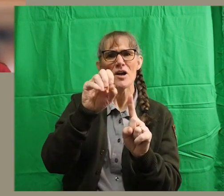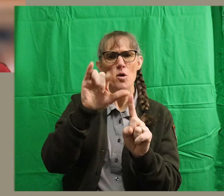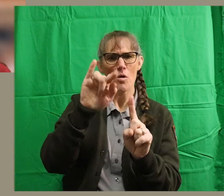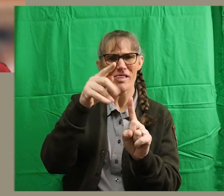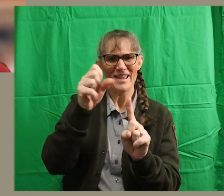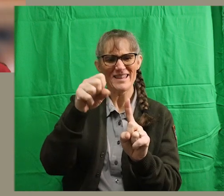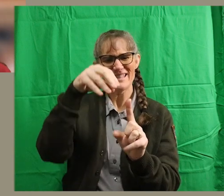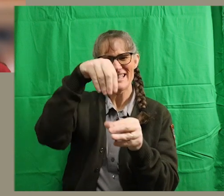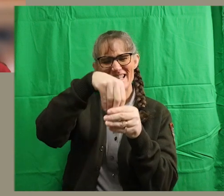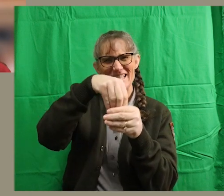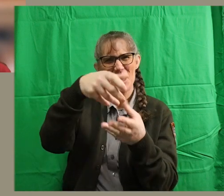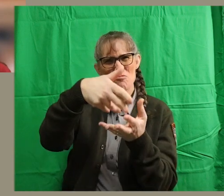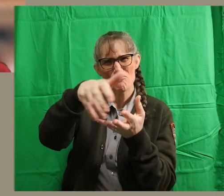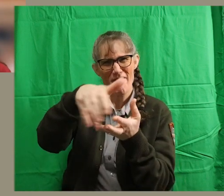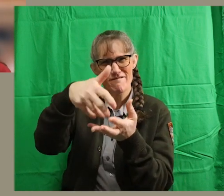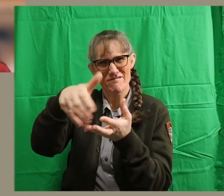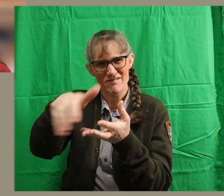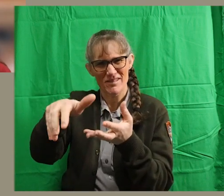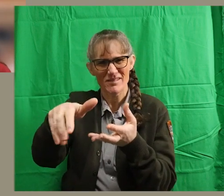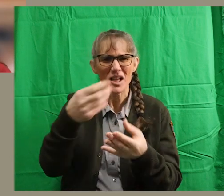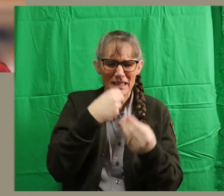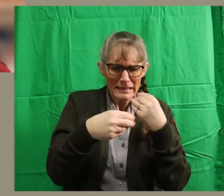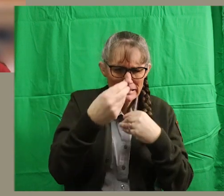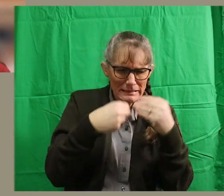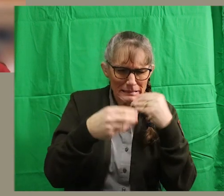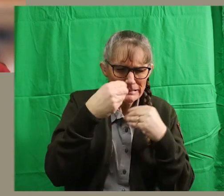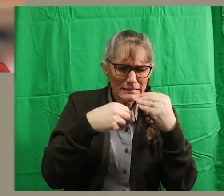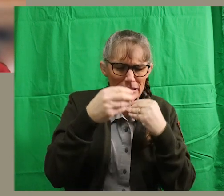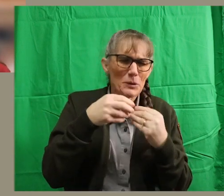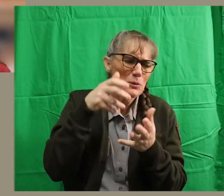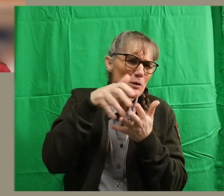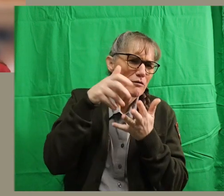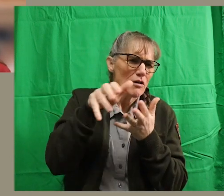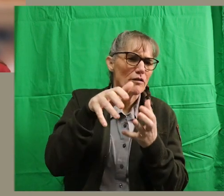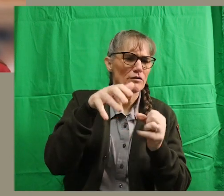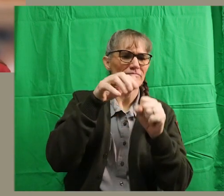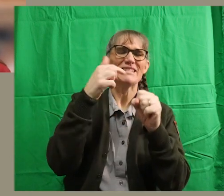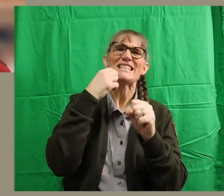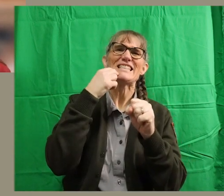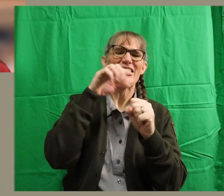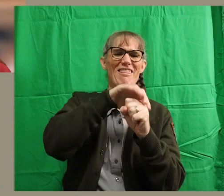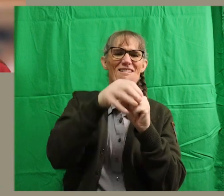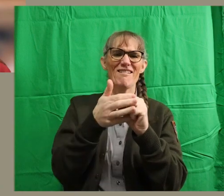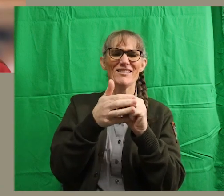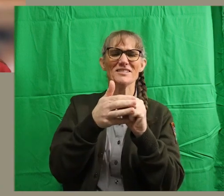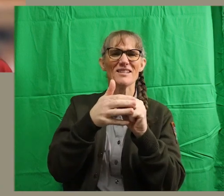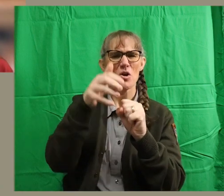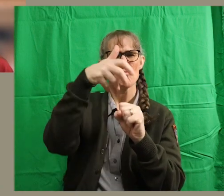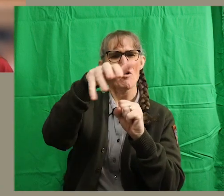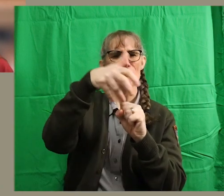in in the plant cell that grind down teeth, as well, they're more abrasive. But these weren't